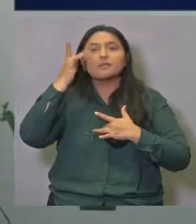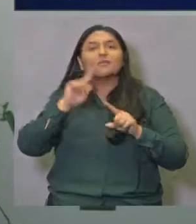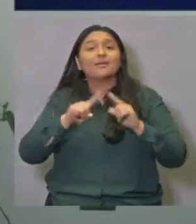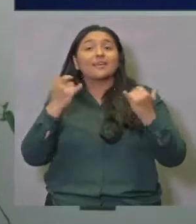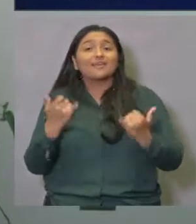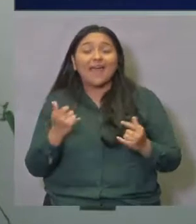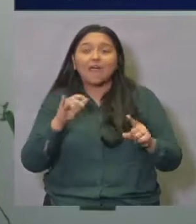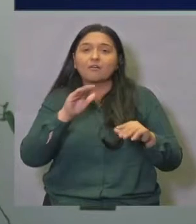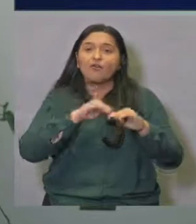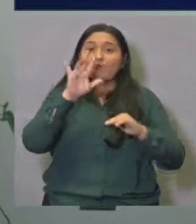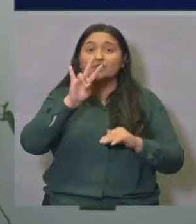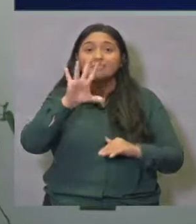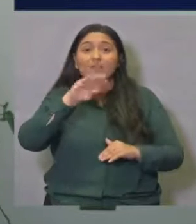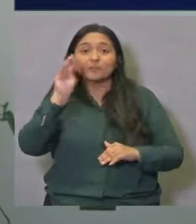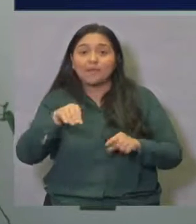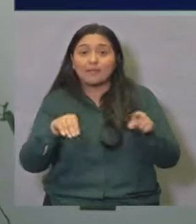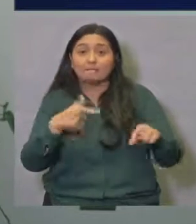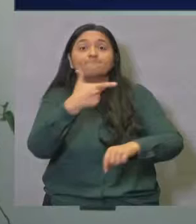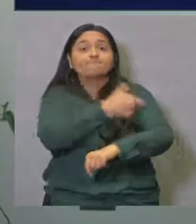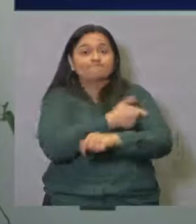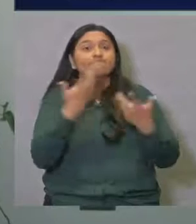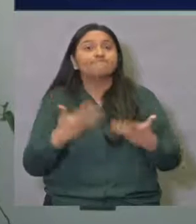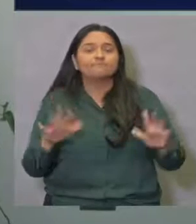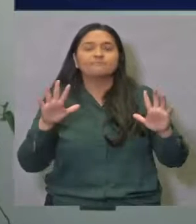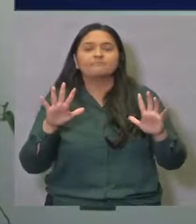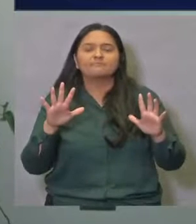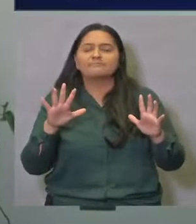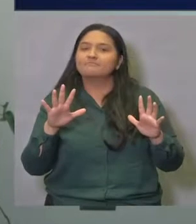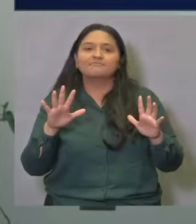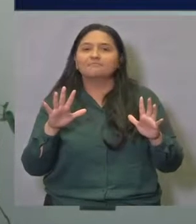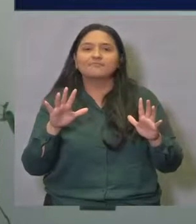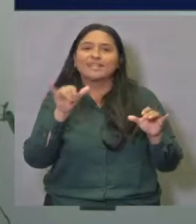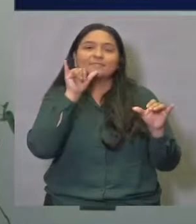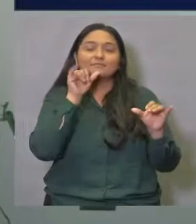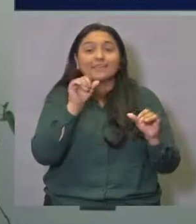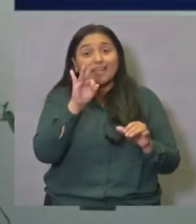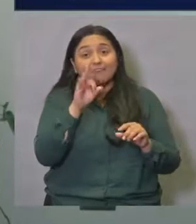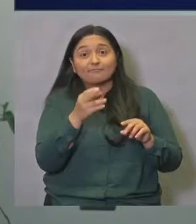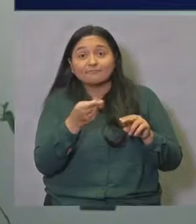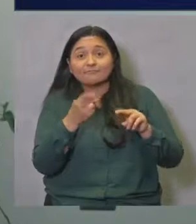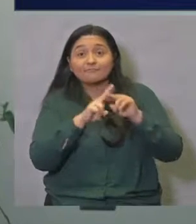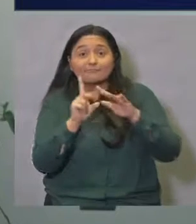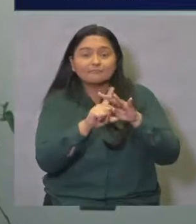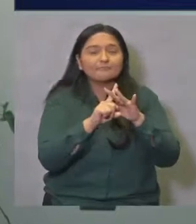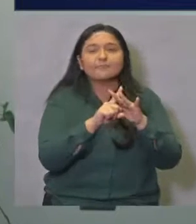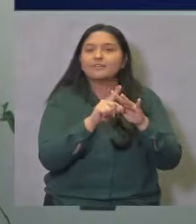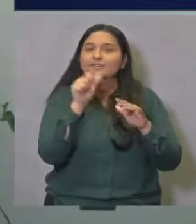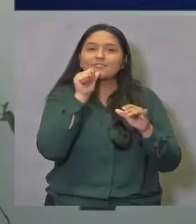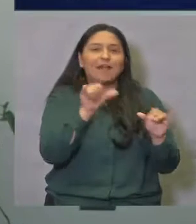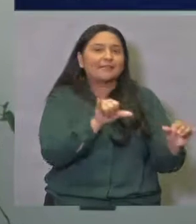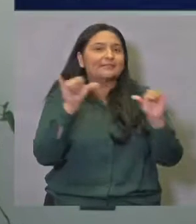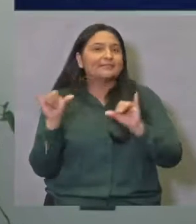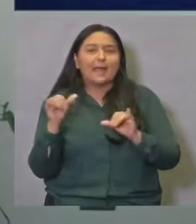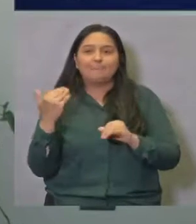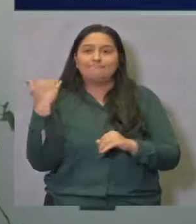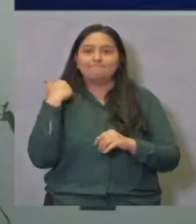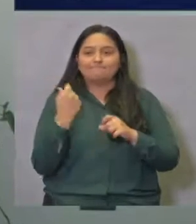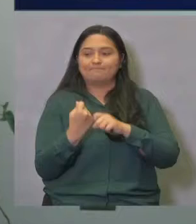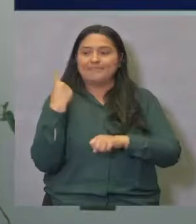FULLY VACCINATED.